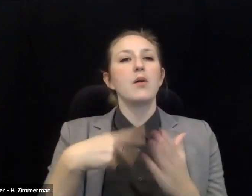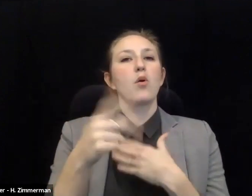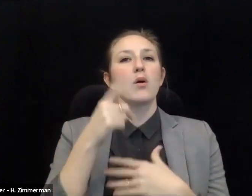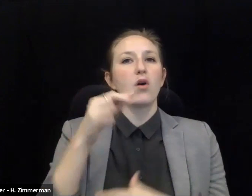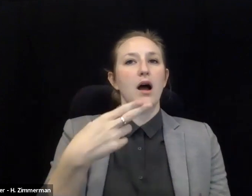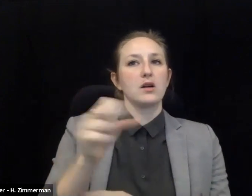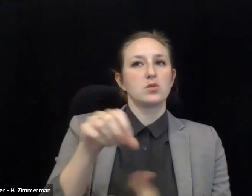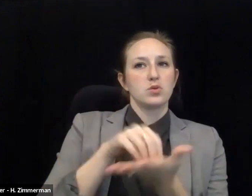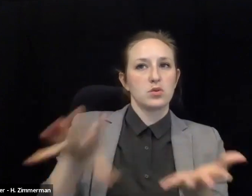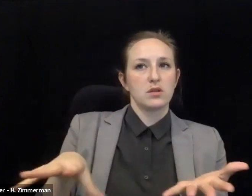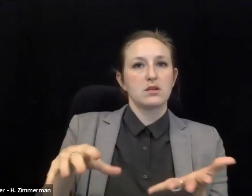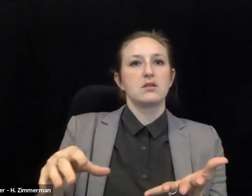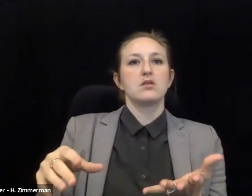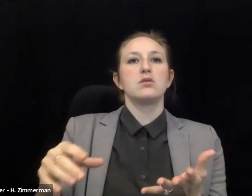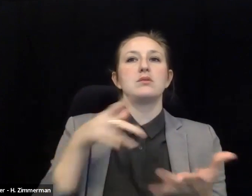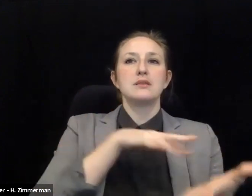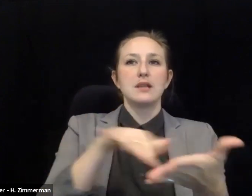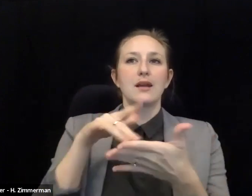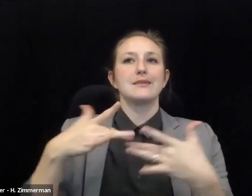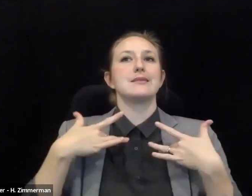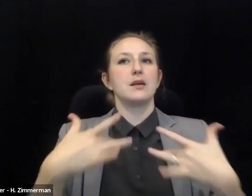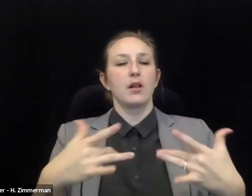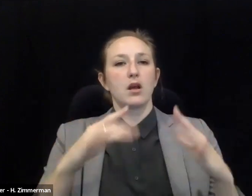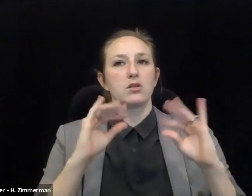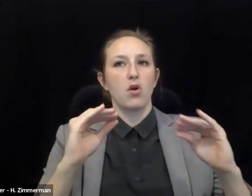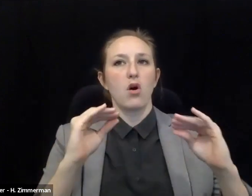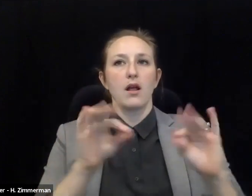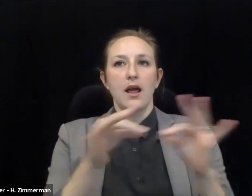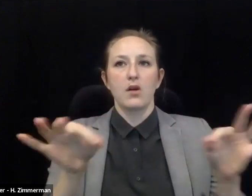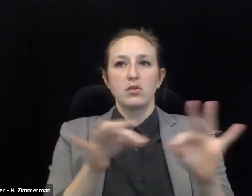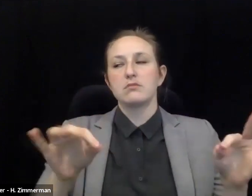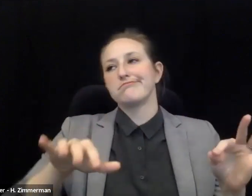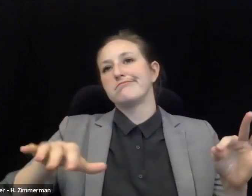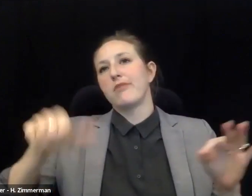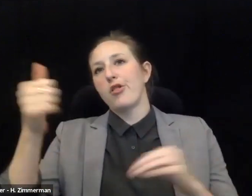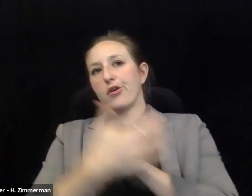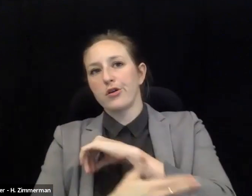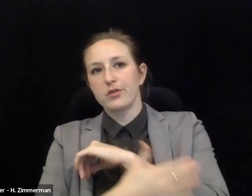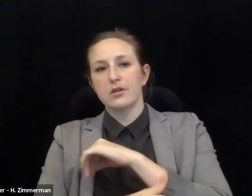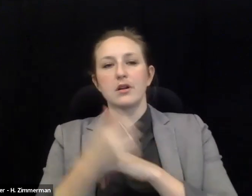study that commonly taught languages, overseas, and programs I'll kind of be talking about today are